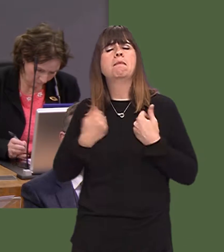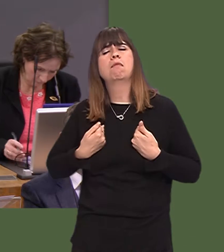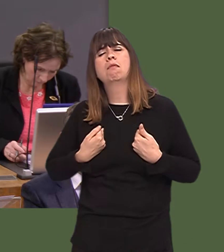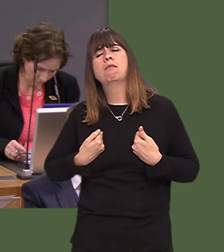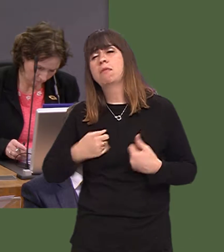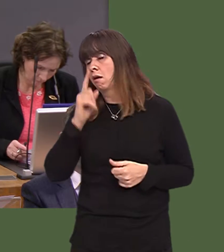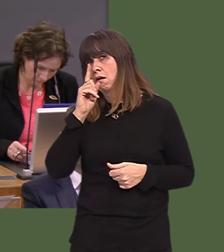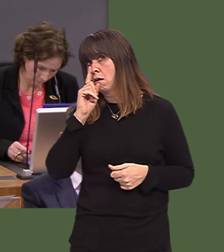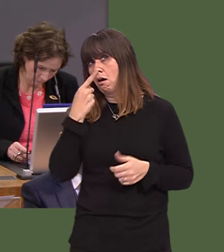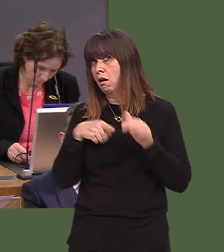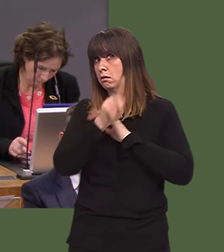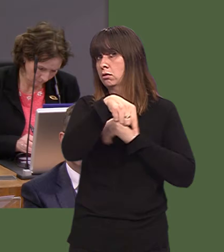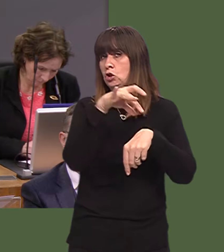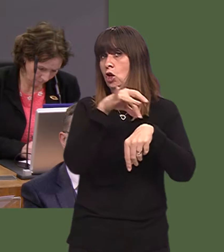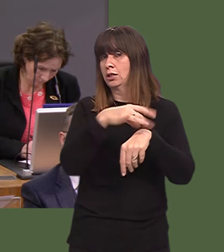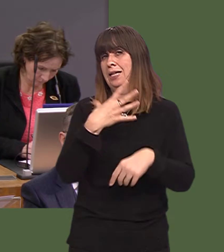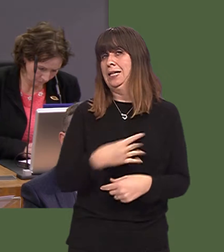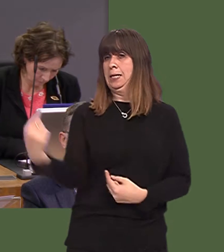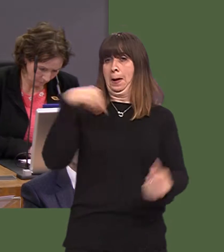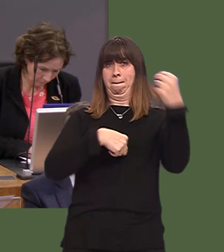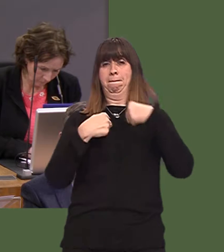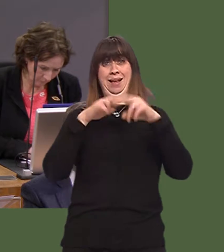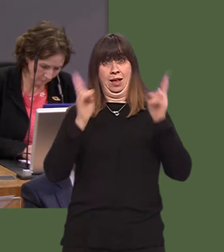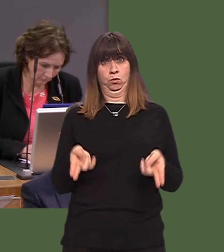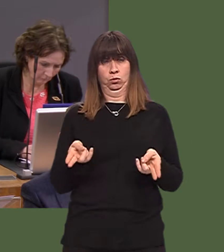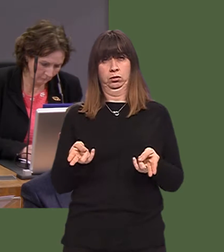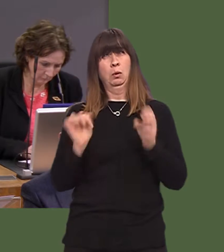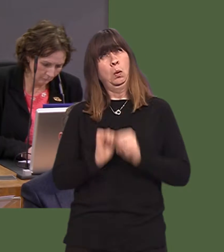of General Practitioners tell me that, in certain instances, people are having to wait